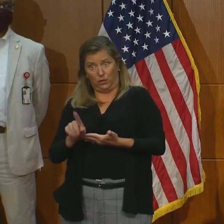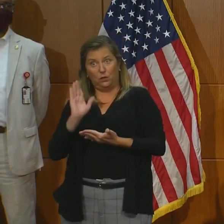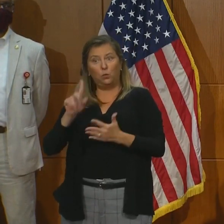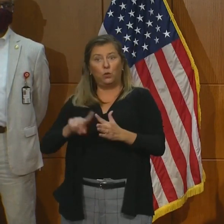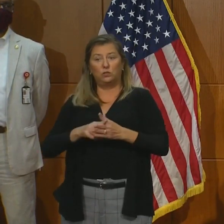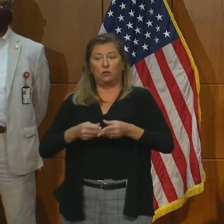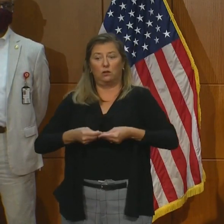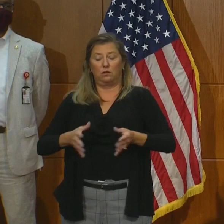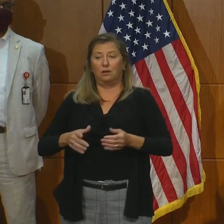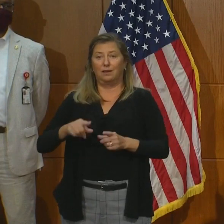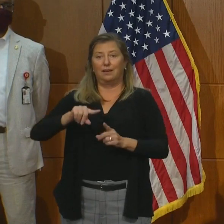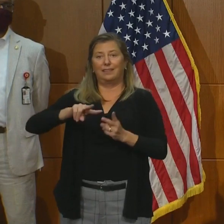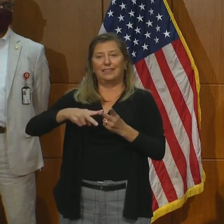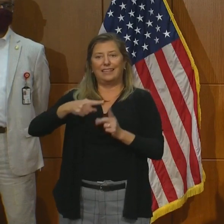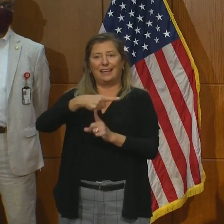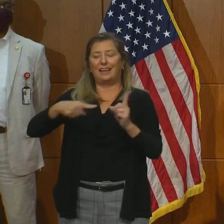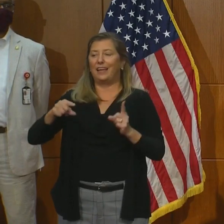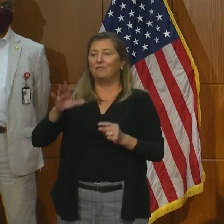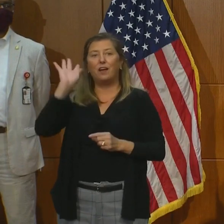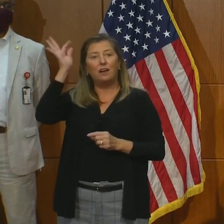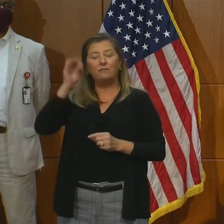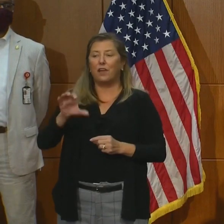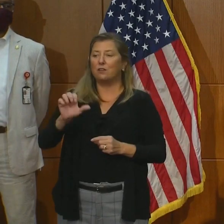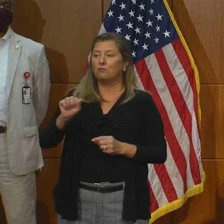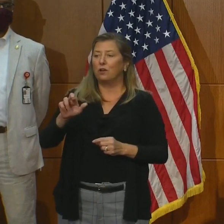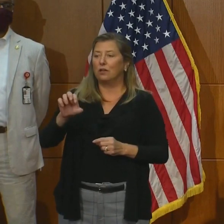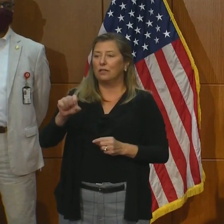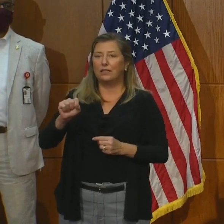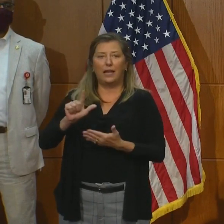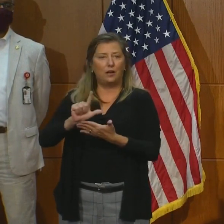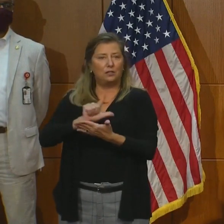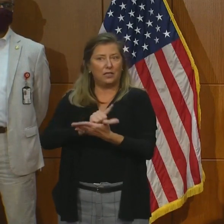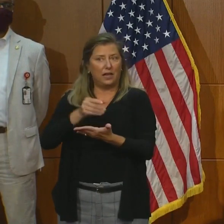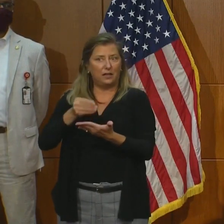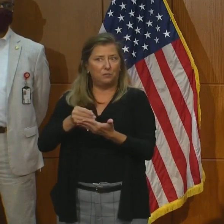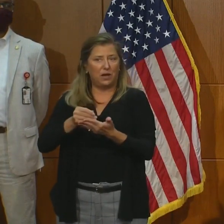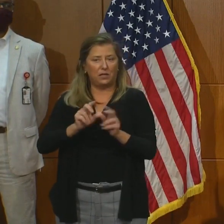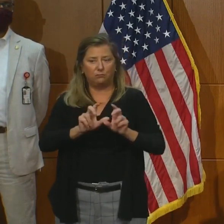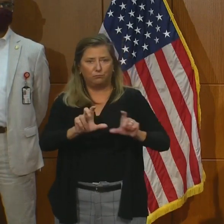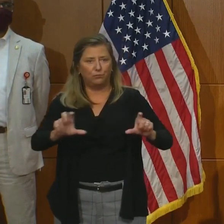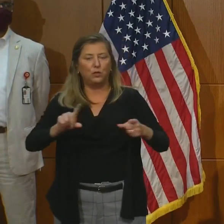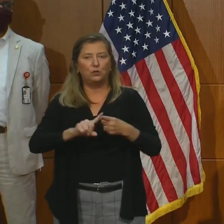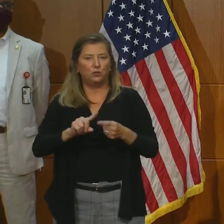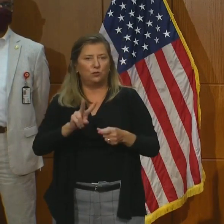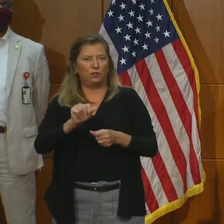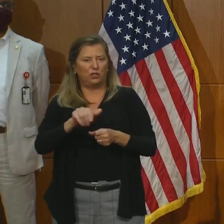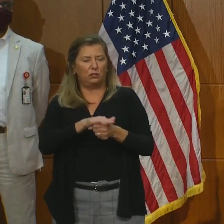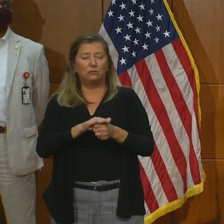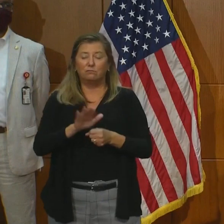HELPING OUR LOCAL GOVERNMENTS. THIS WEEK WE WILL BE WE WILL BEGIN THE PROCESS OF DISTRIBUTING THE SECOND HALF OF